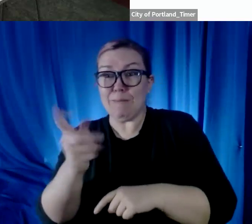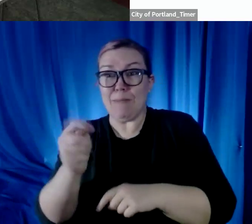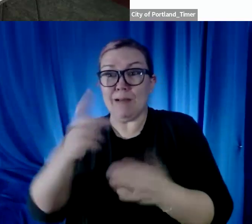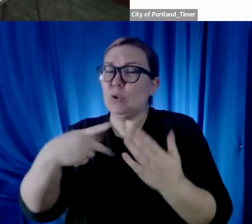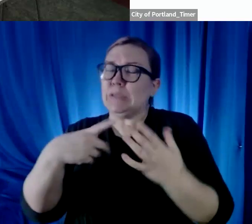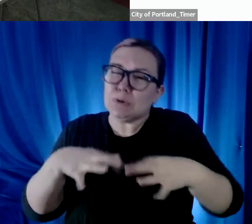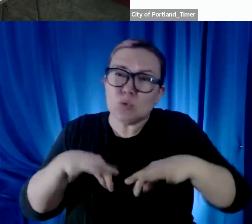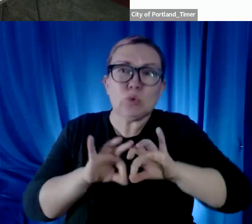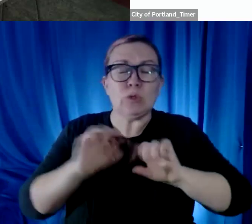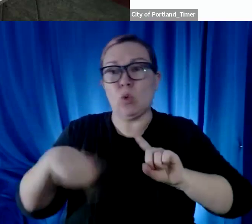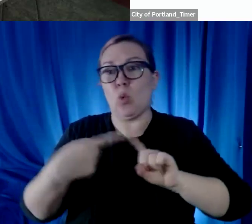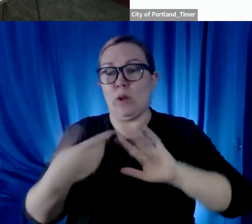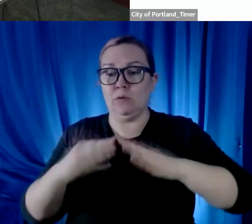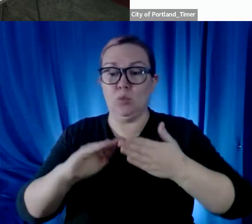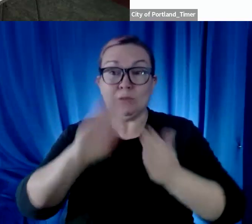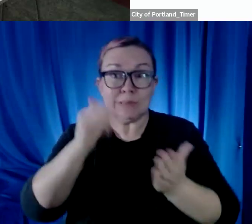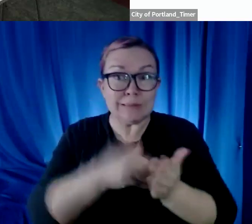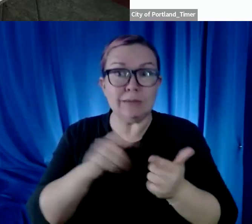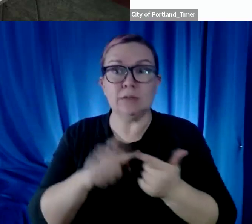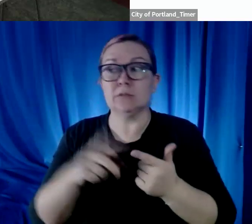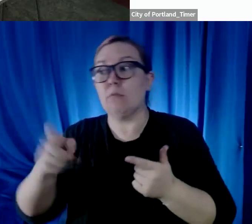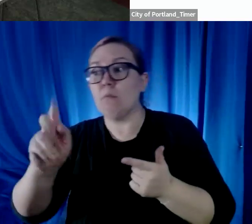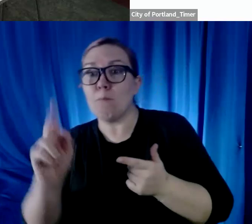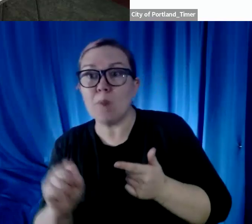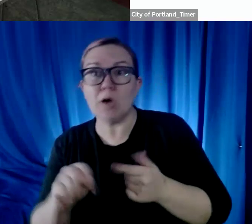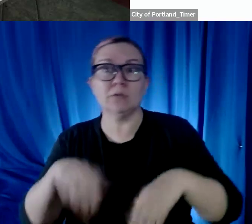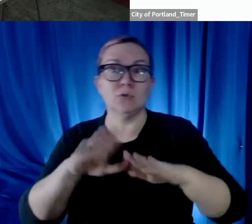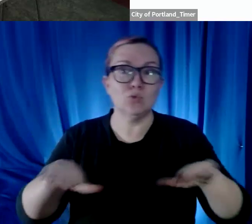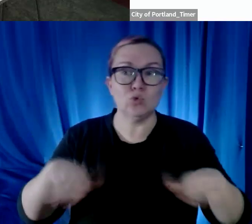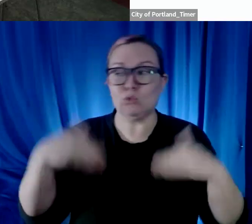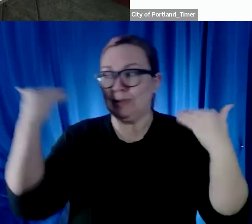Public parks and programs for children, seniors, and people of all ages might lose funding.